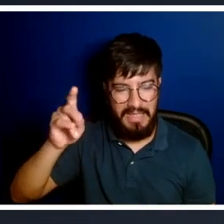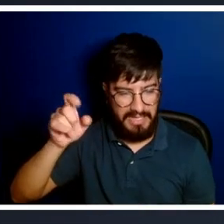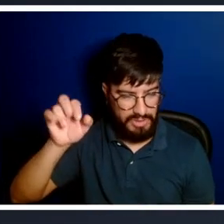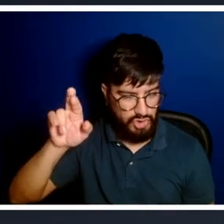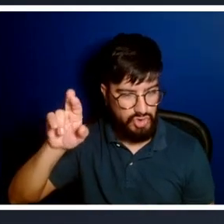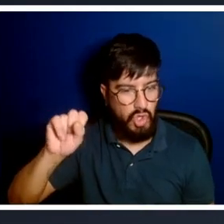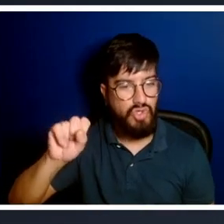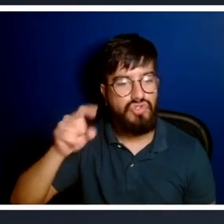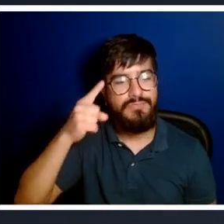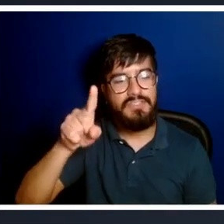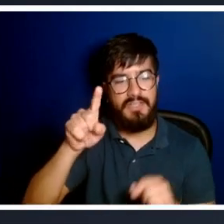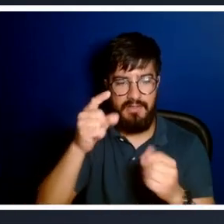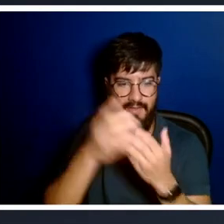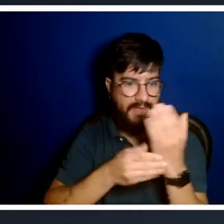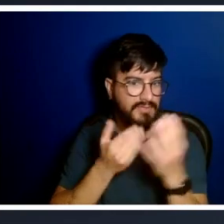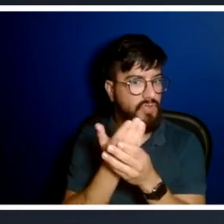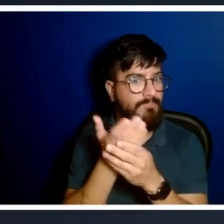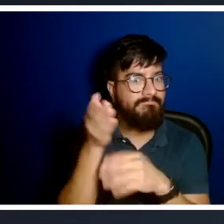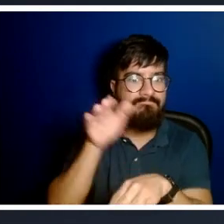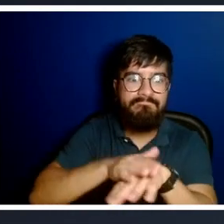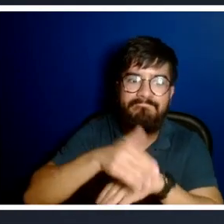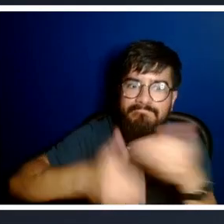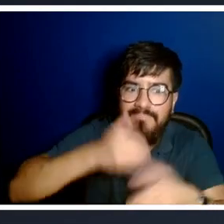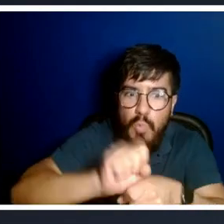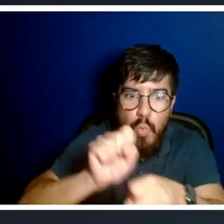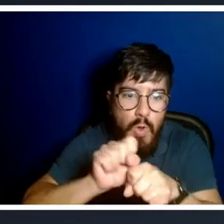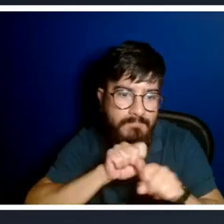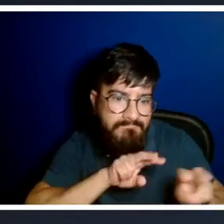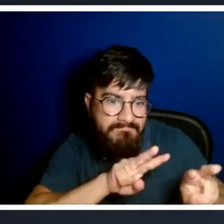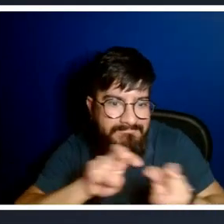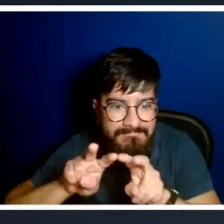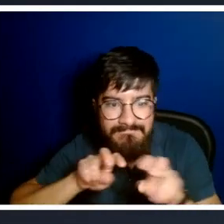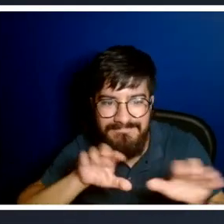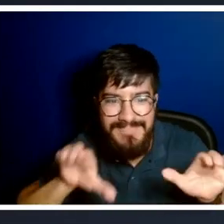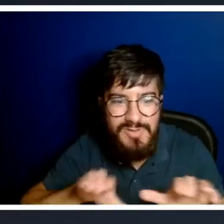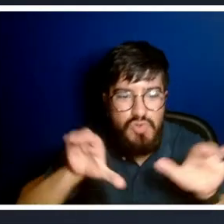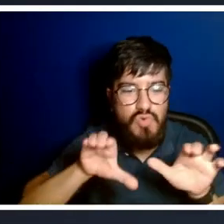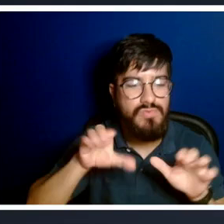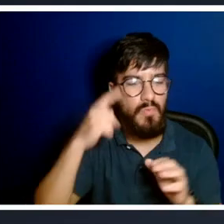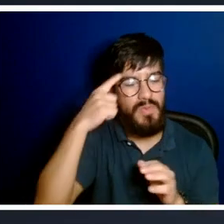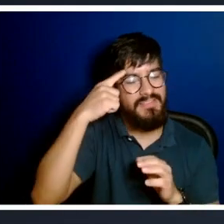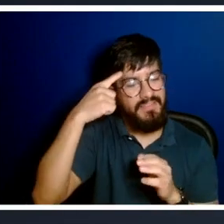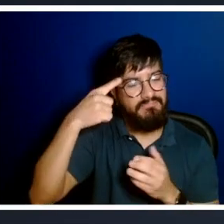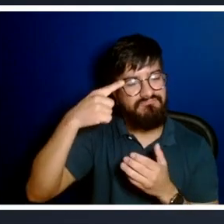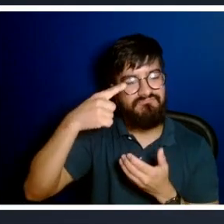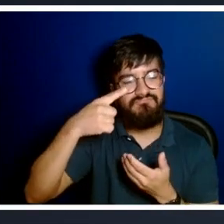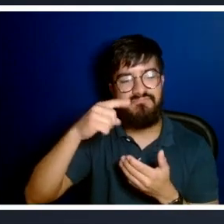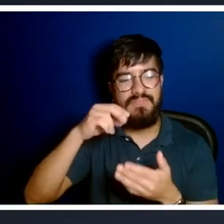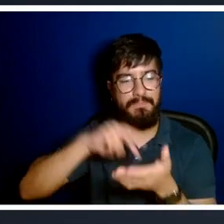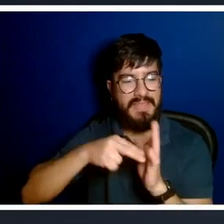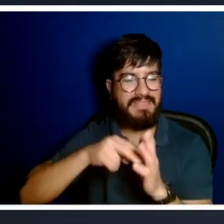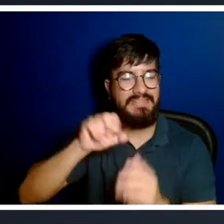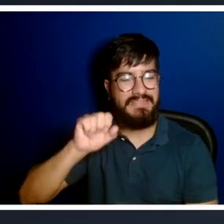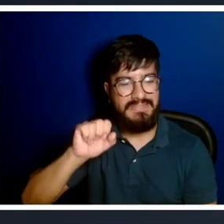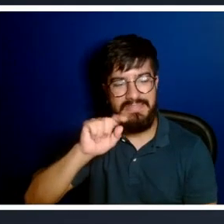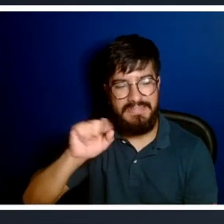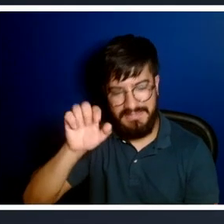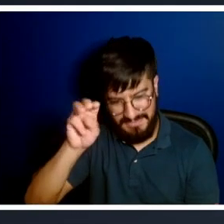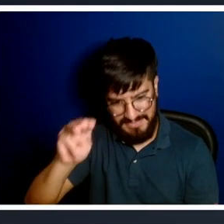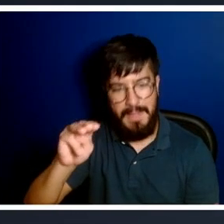and things that we very traditionally think of as STEM education. Next slide, please.